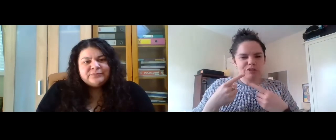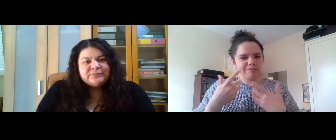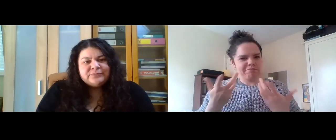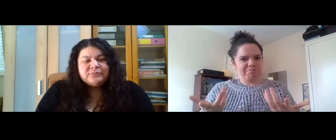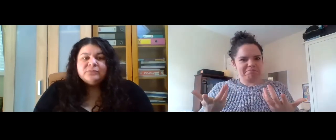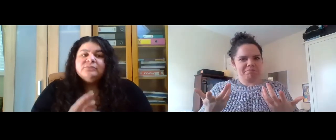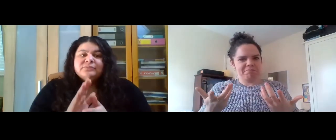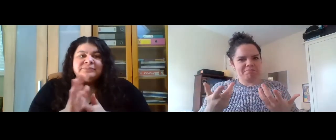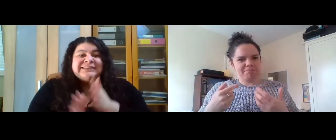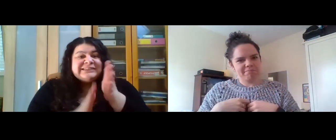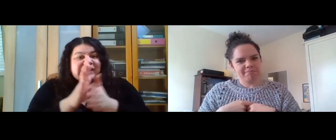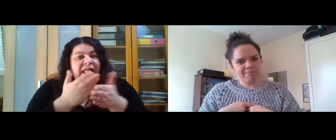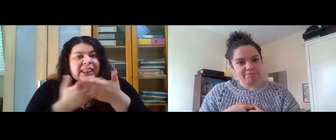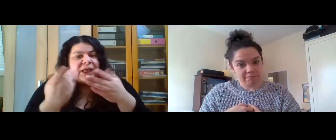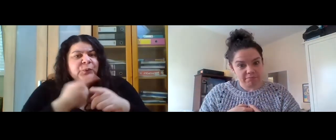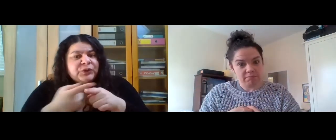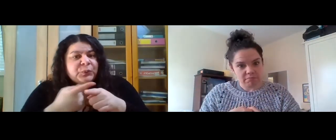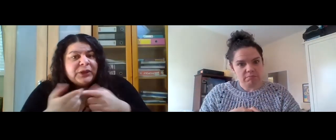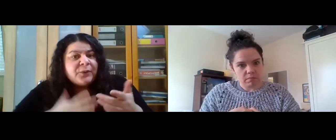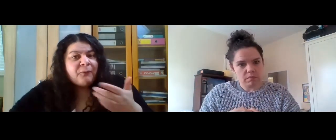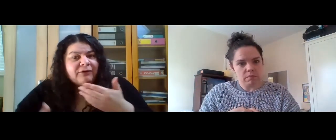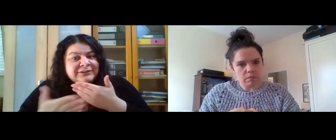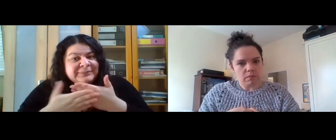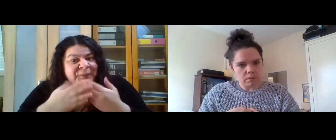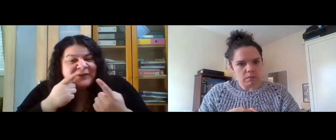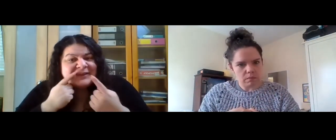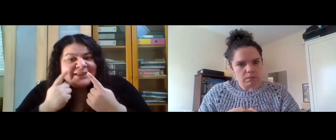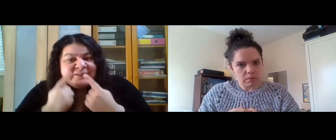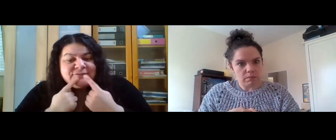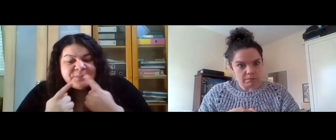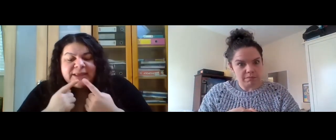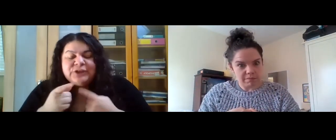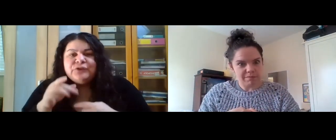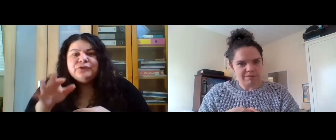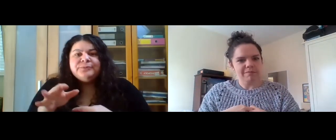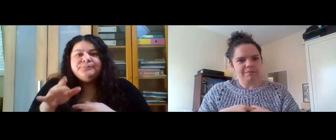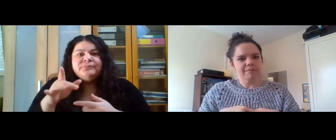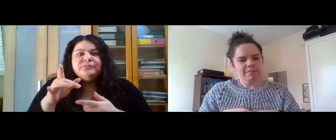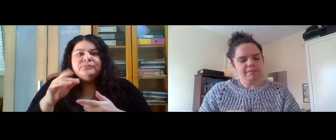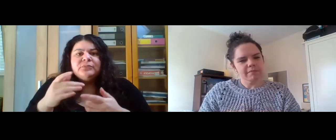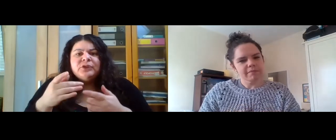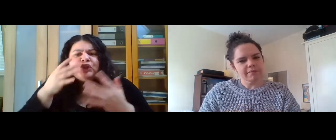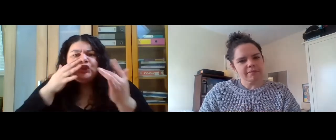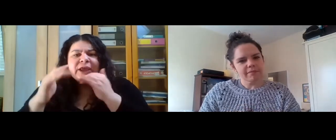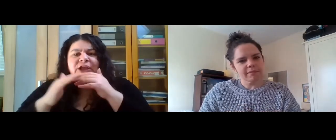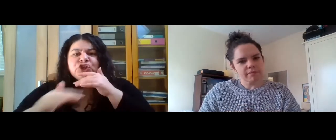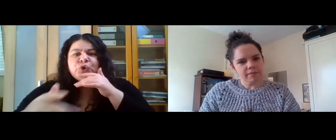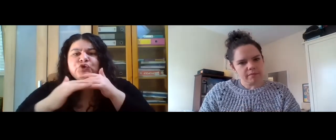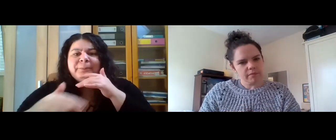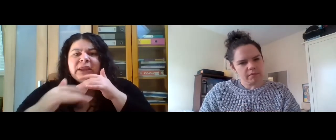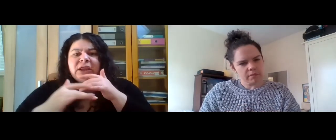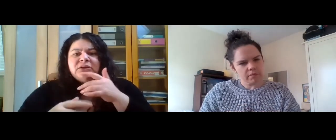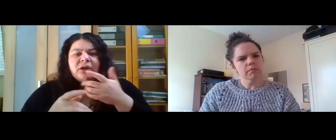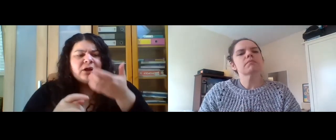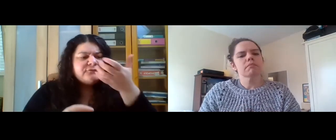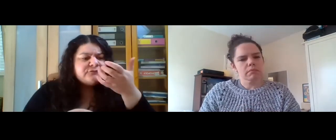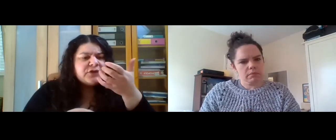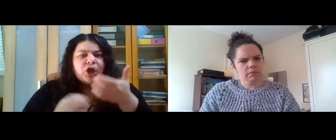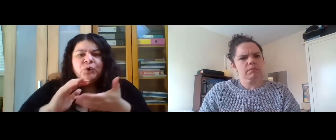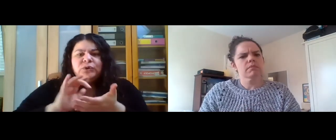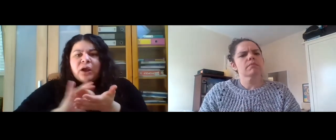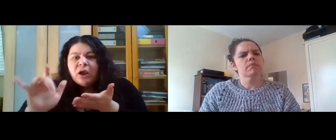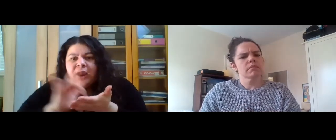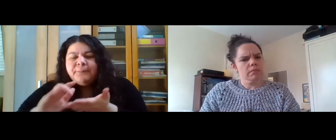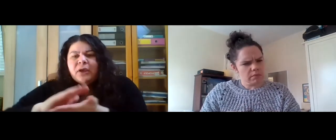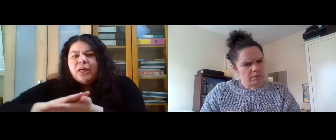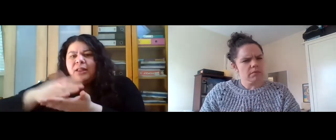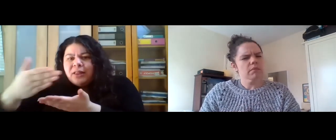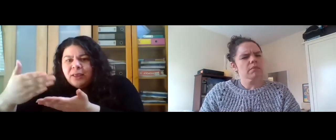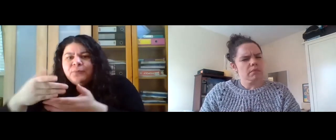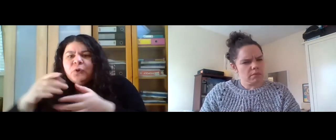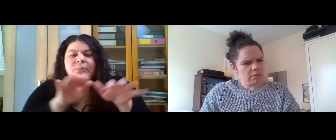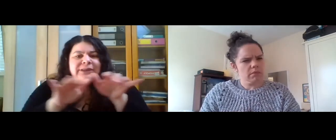For more information on Sign Language Week, I recommend checking social media on your phone, iPad or laptop